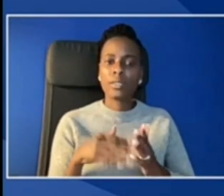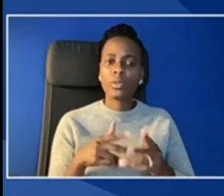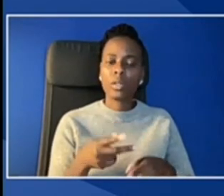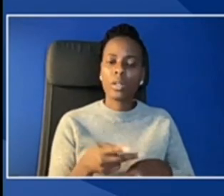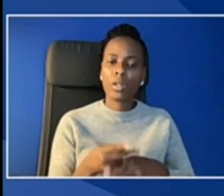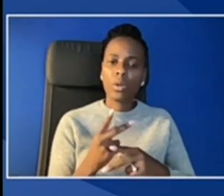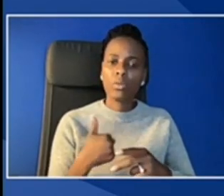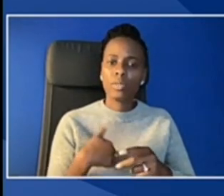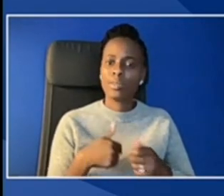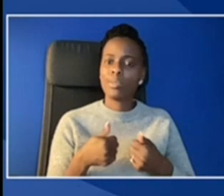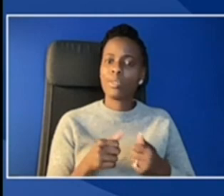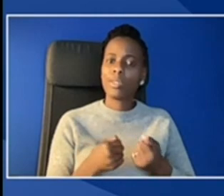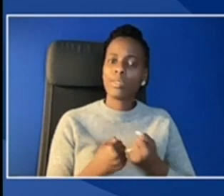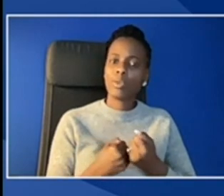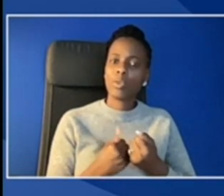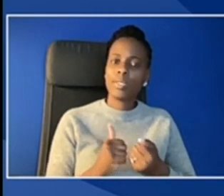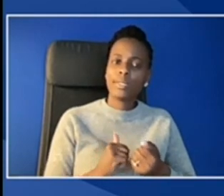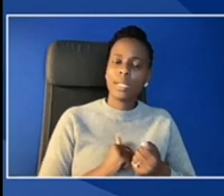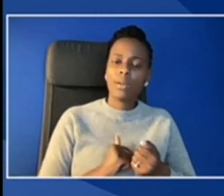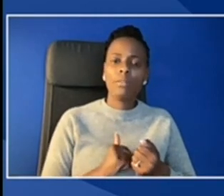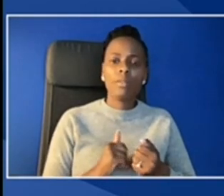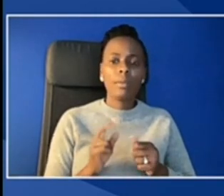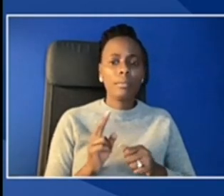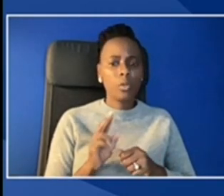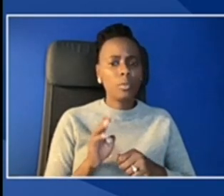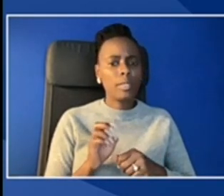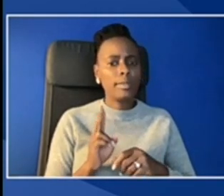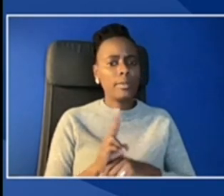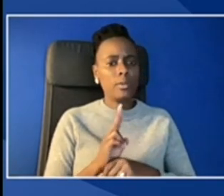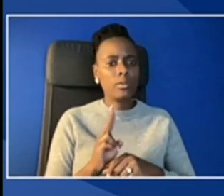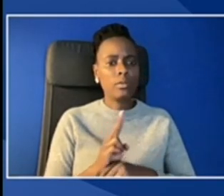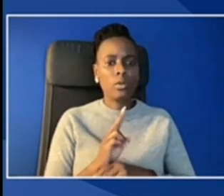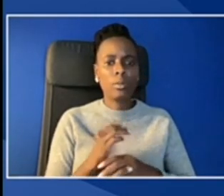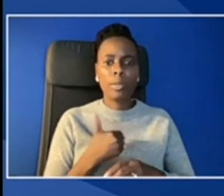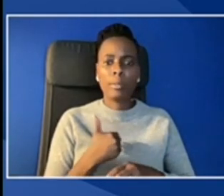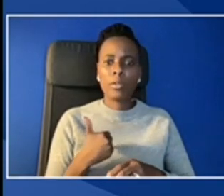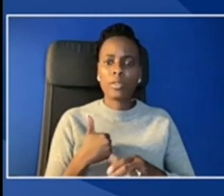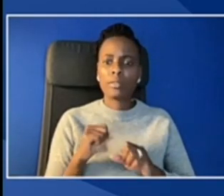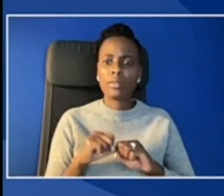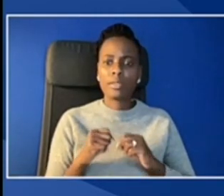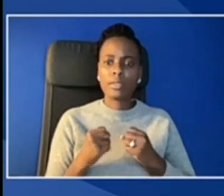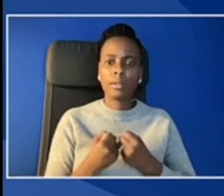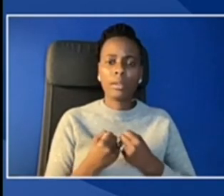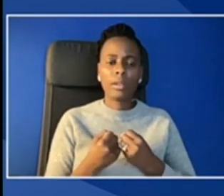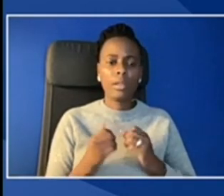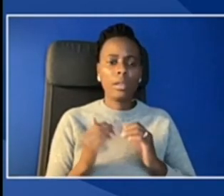members of society is a death sentence. My hope is that this new rulemaking committee addresses the issues that were